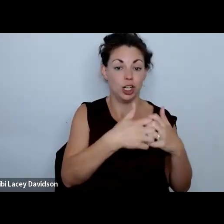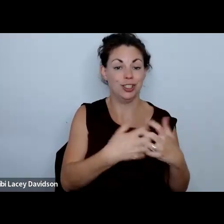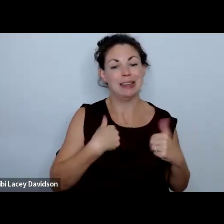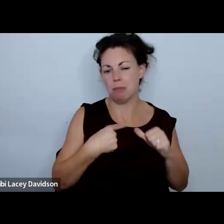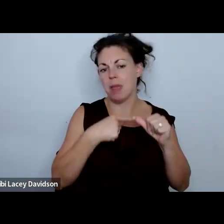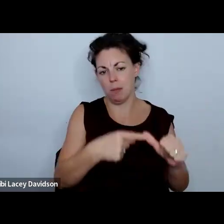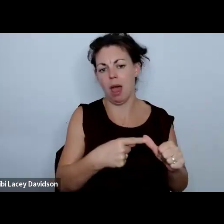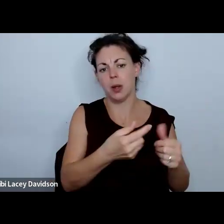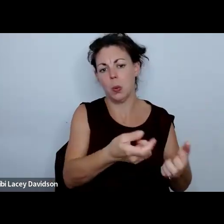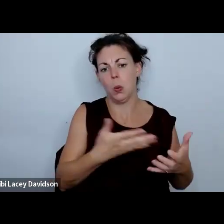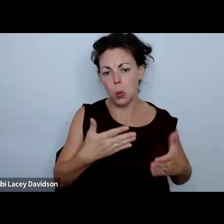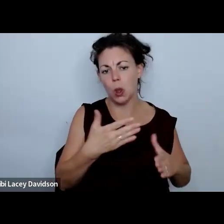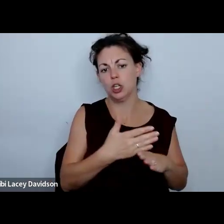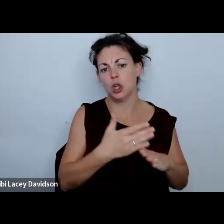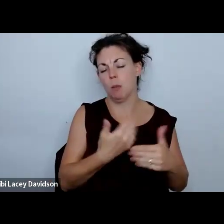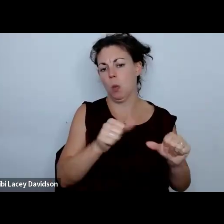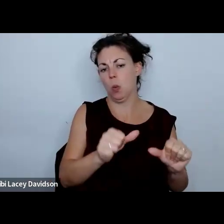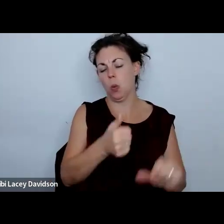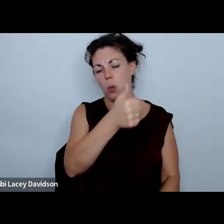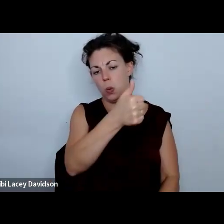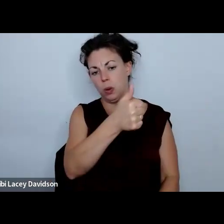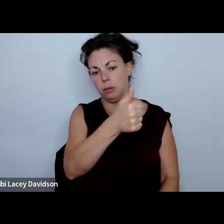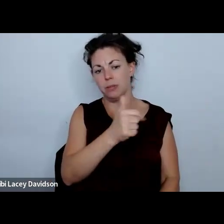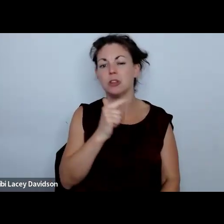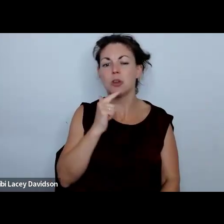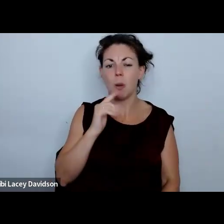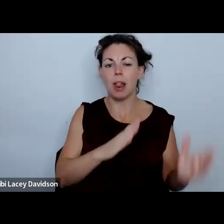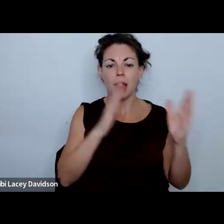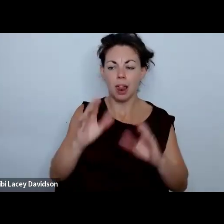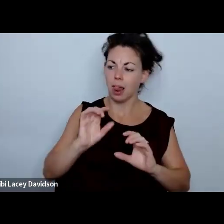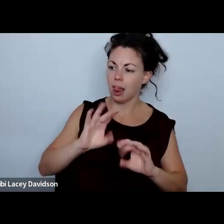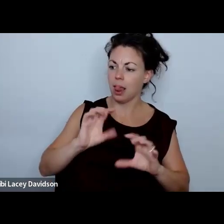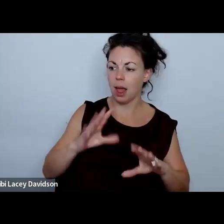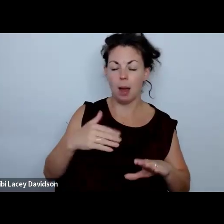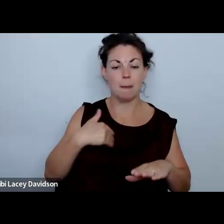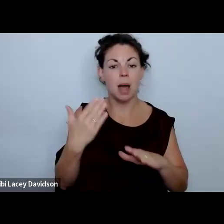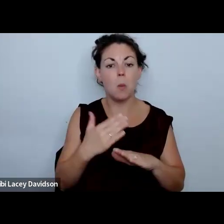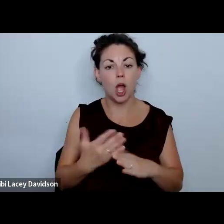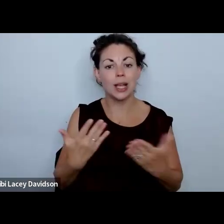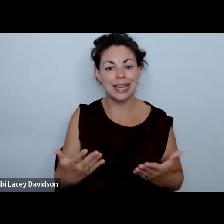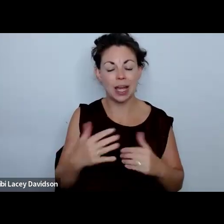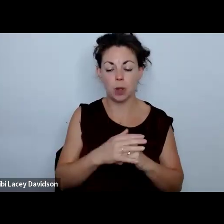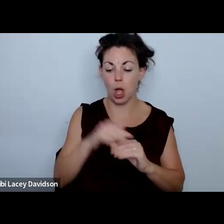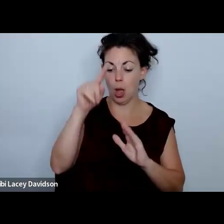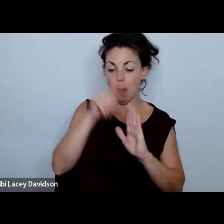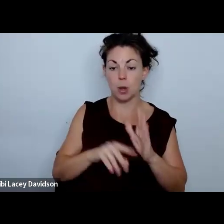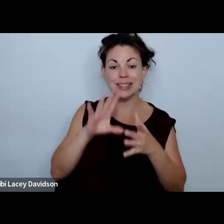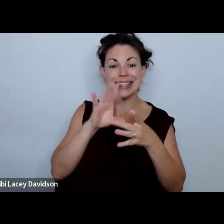our team focused almost exclusively on Atech. That changed in 2023 when Policy